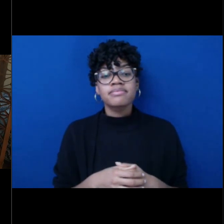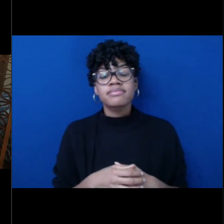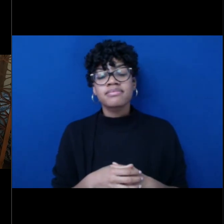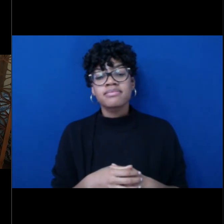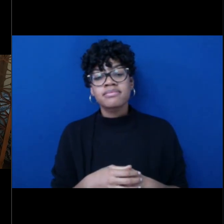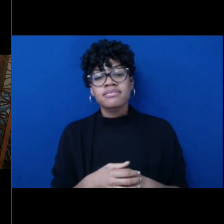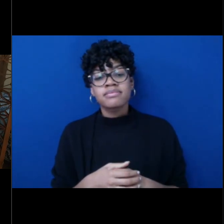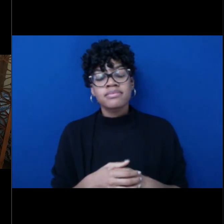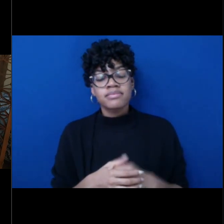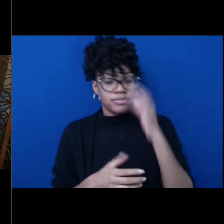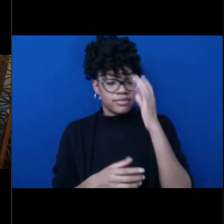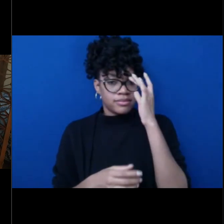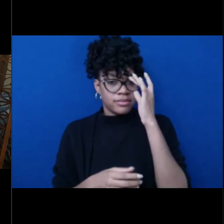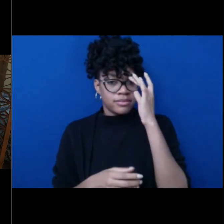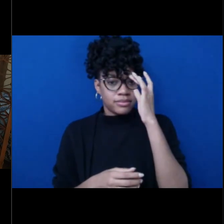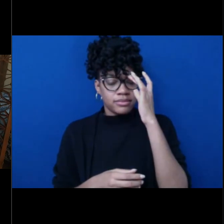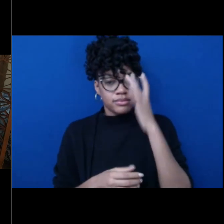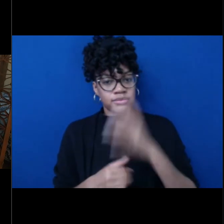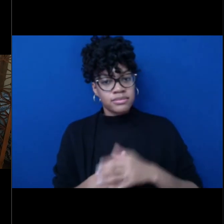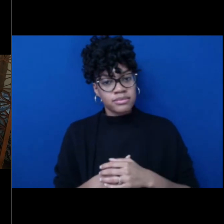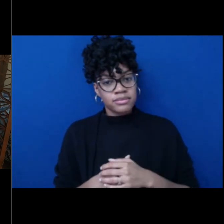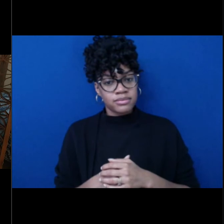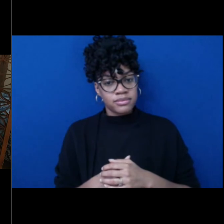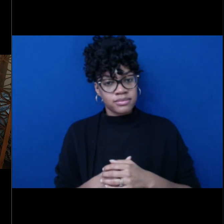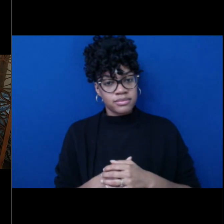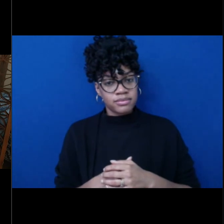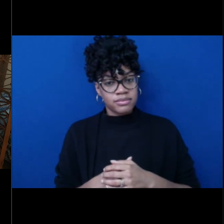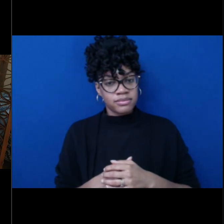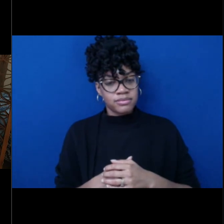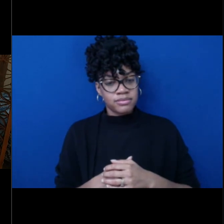into the body of your coral polyp.